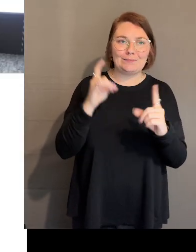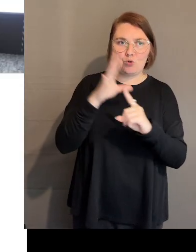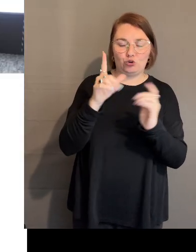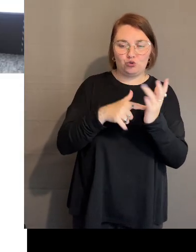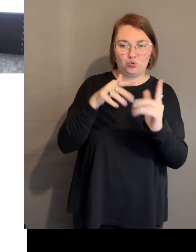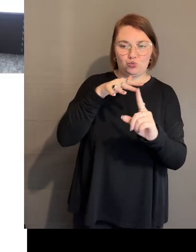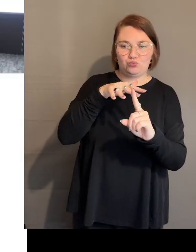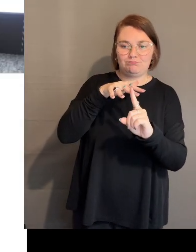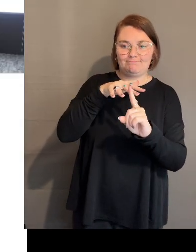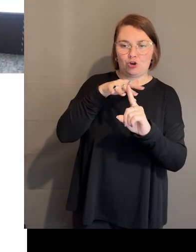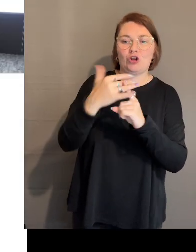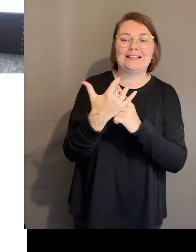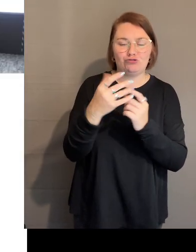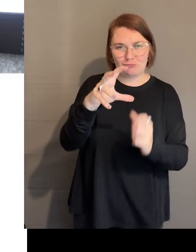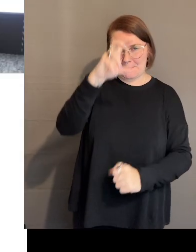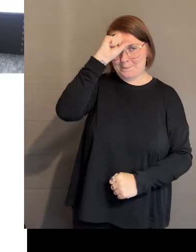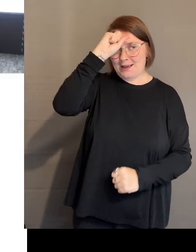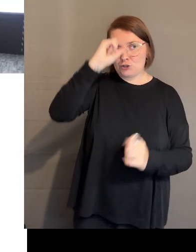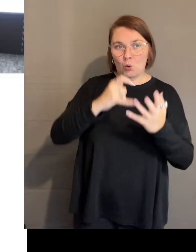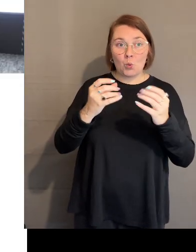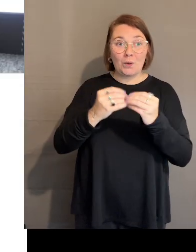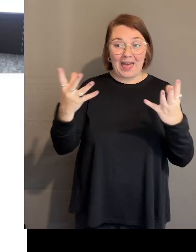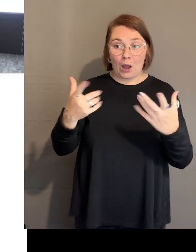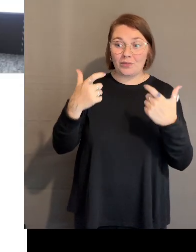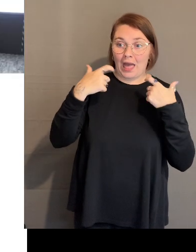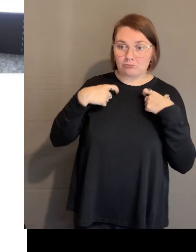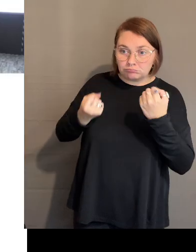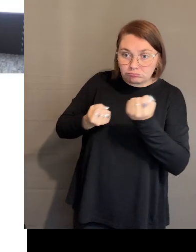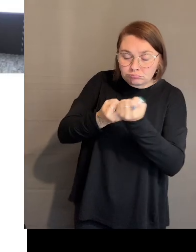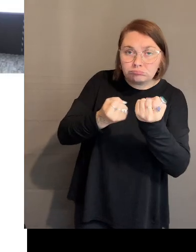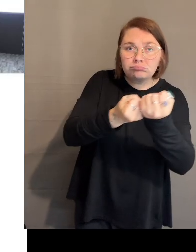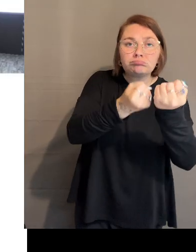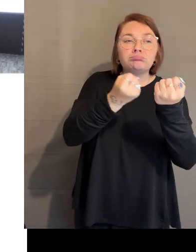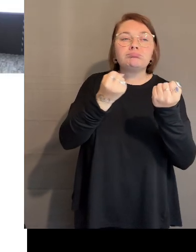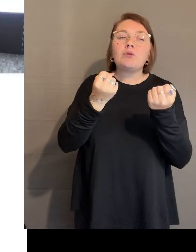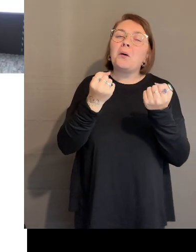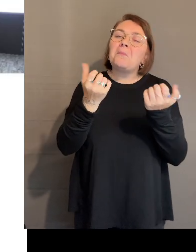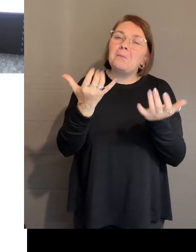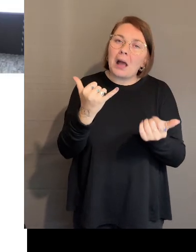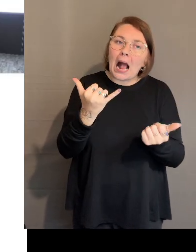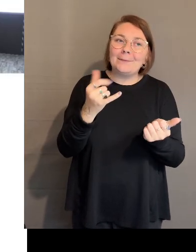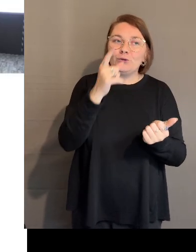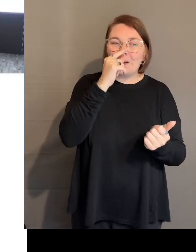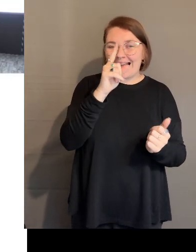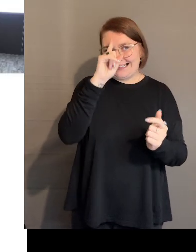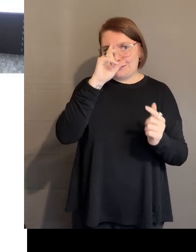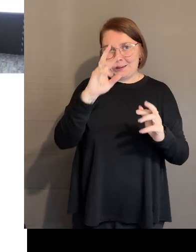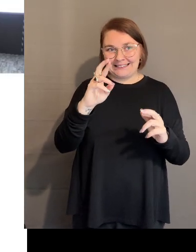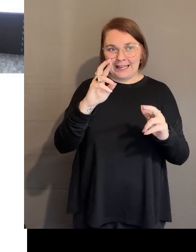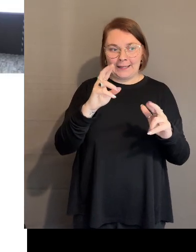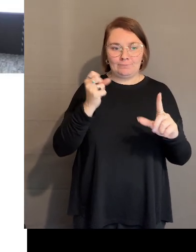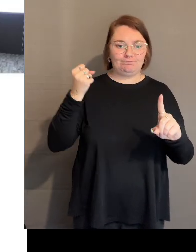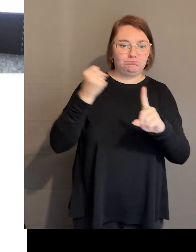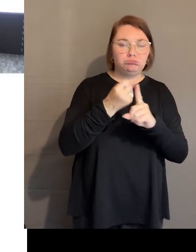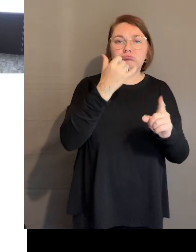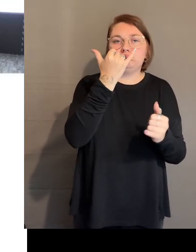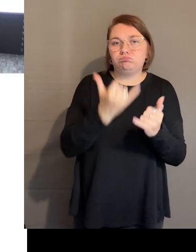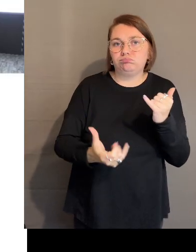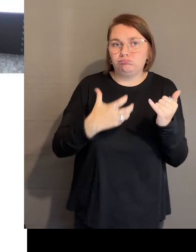So, in contrast, without these kinds of welfare state mechanism, you might expect the effects to be larger.